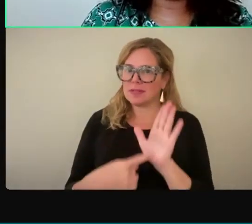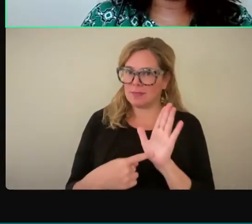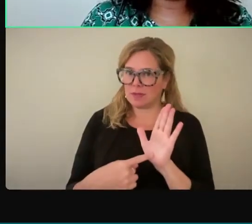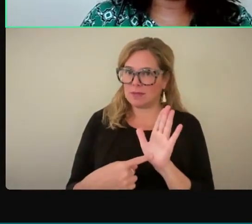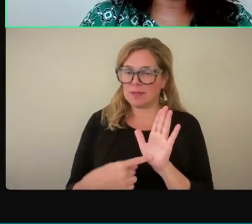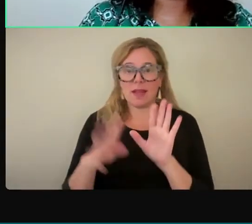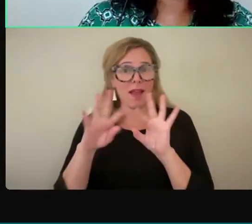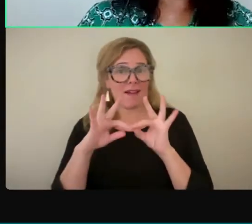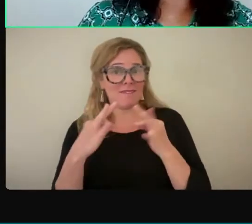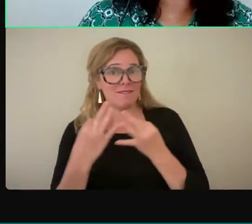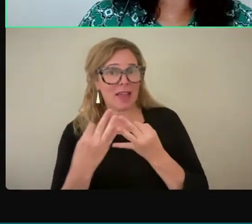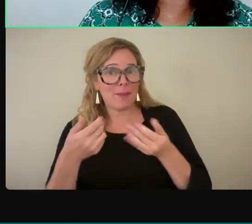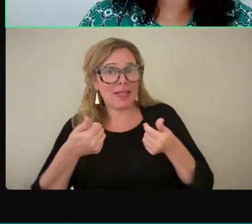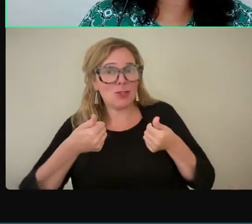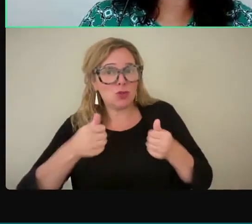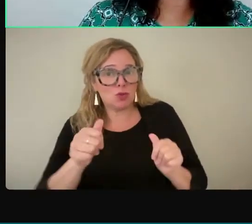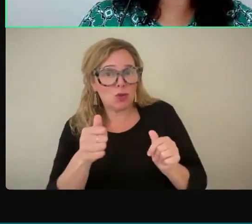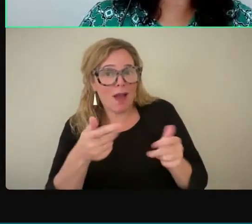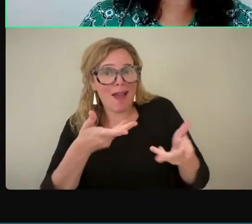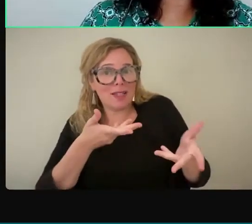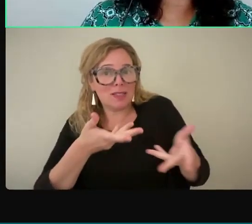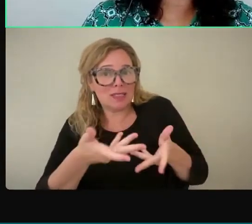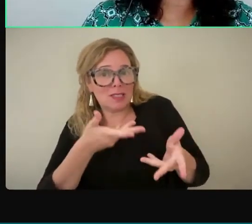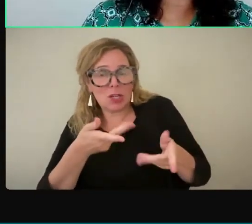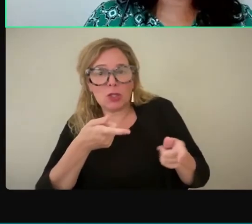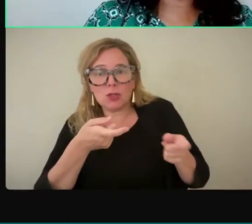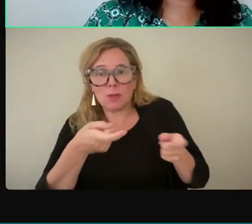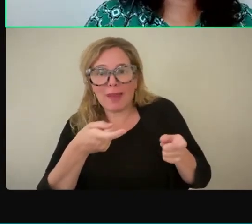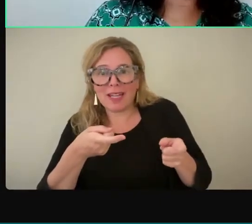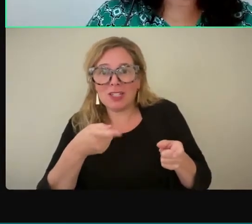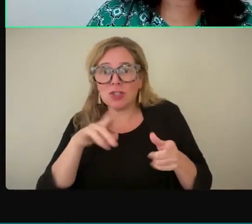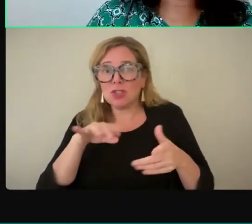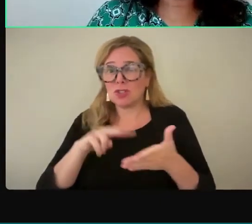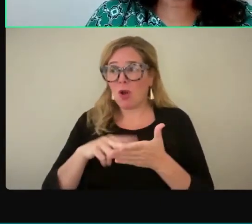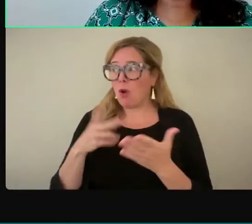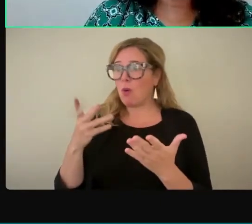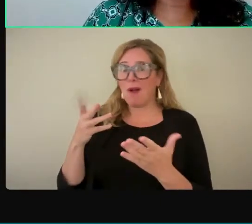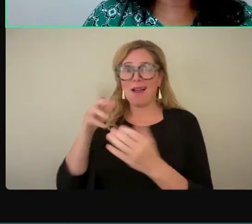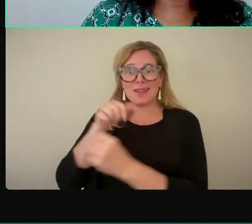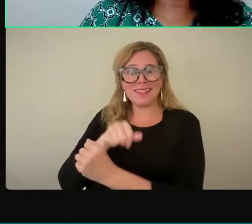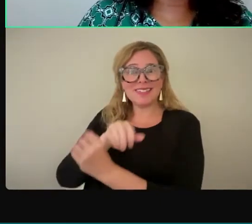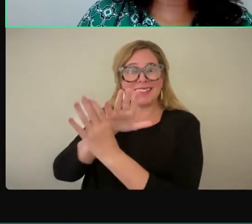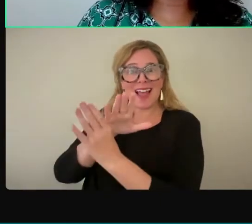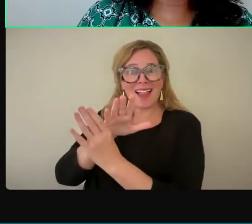manage. So the fact that telehealth services can help reduce that is quite a big deal.